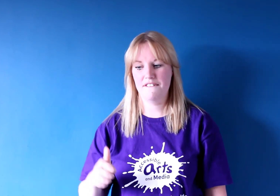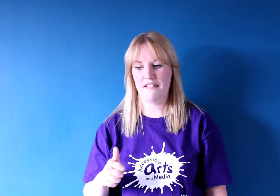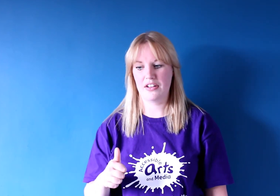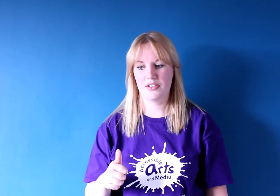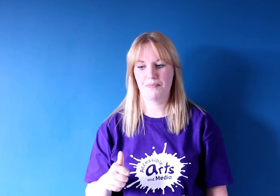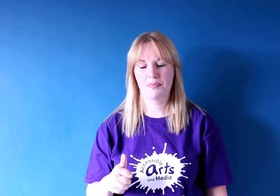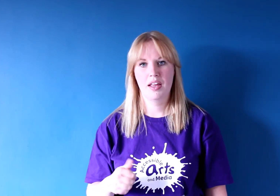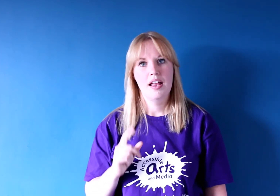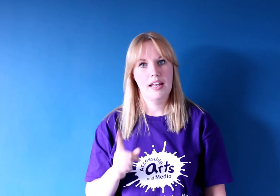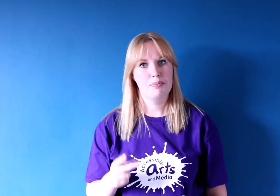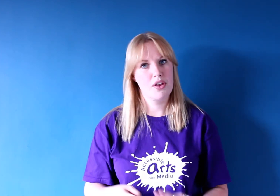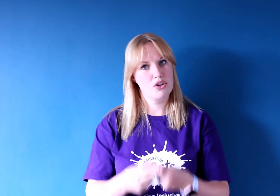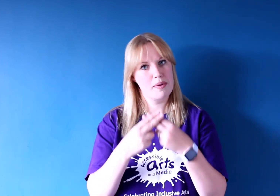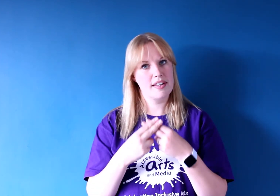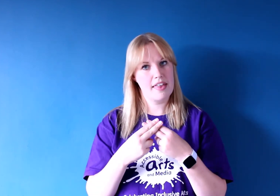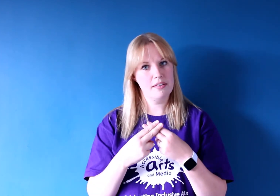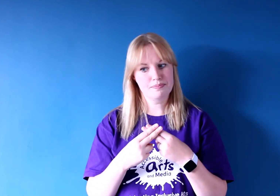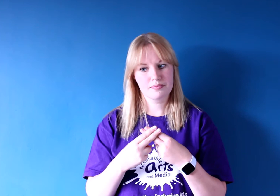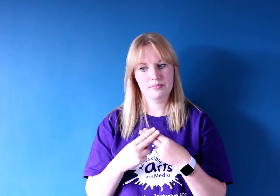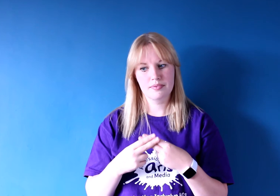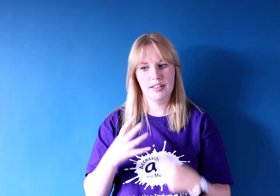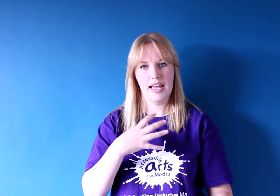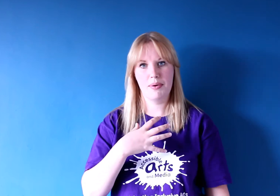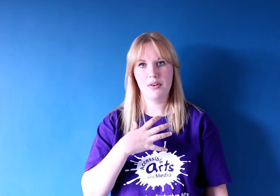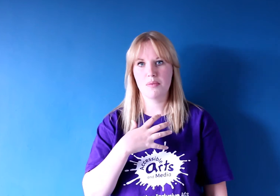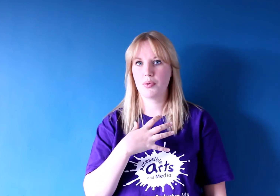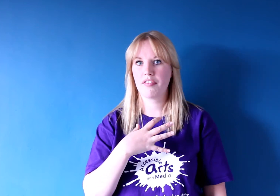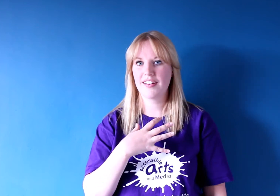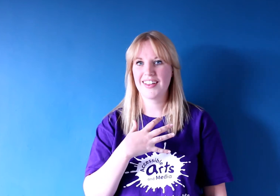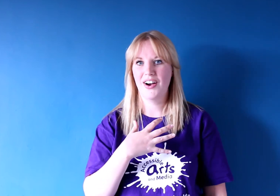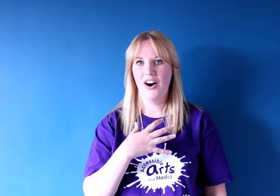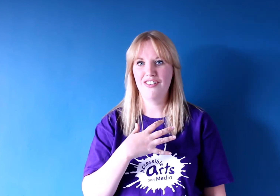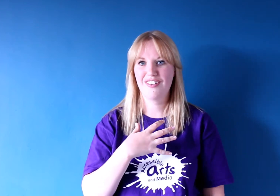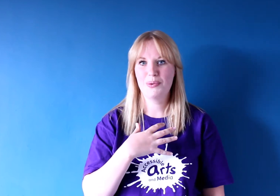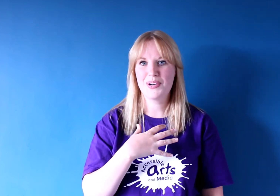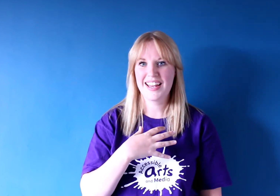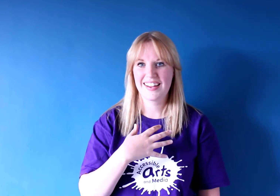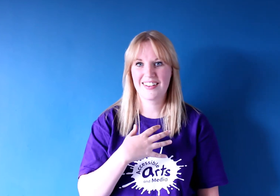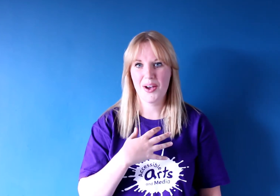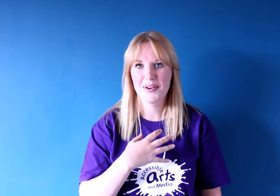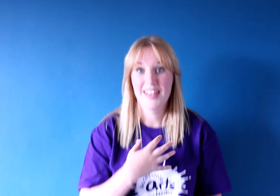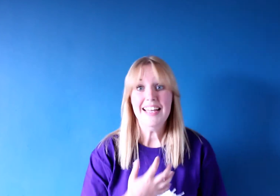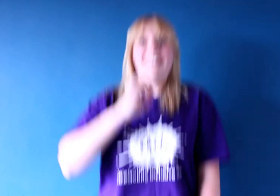Very good. Let’s put those two bits together. Here we go jumping with fright. Off we go.